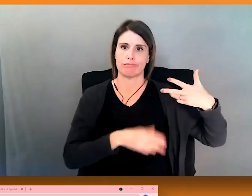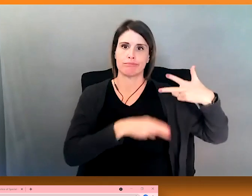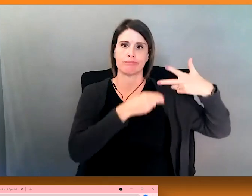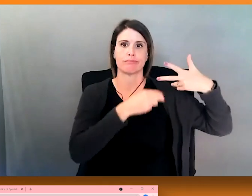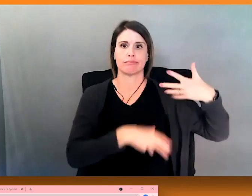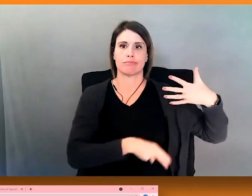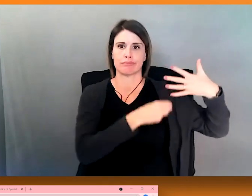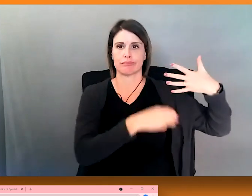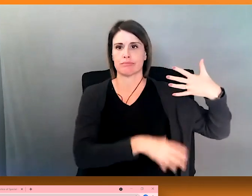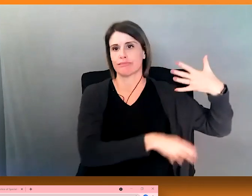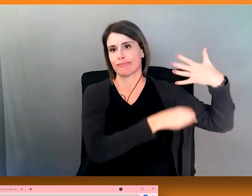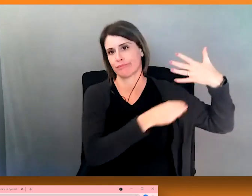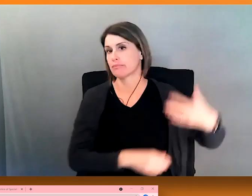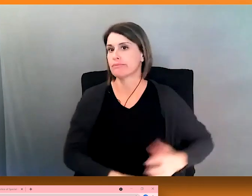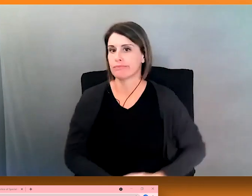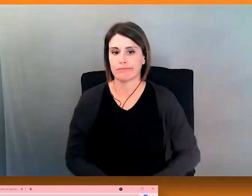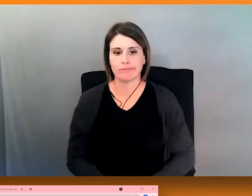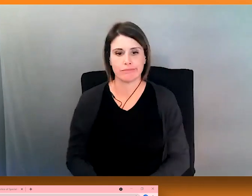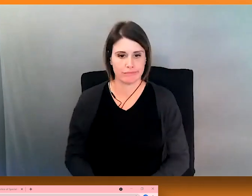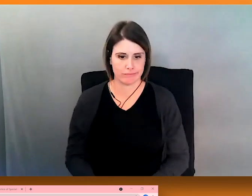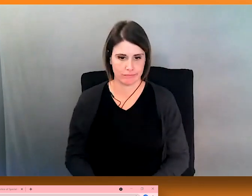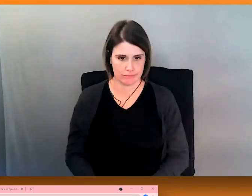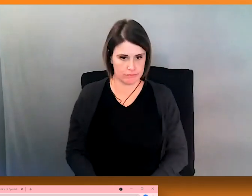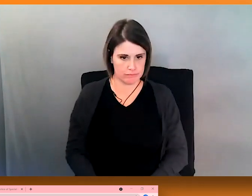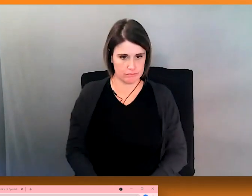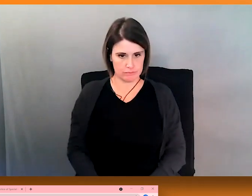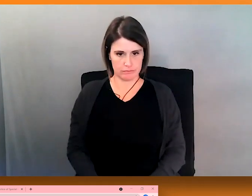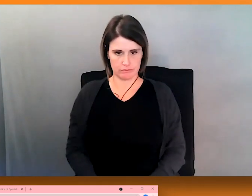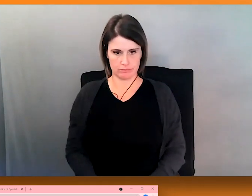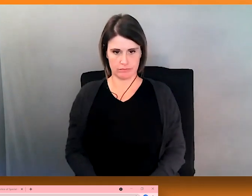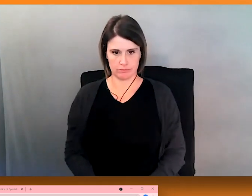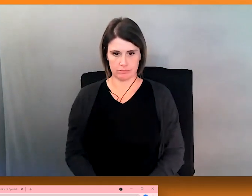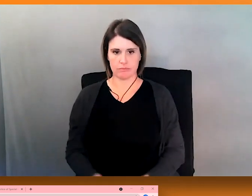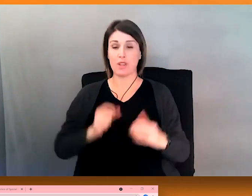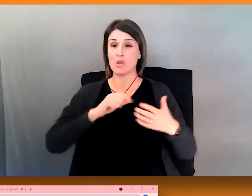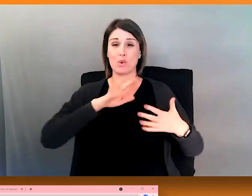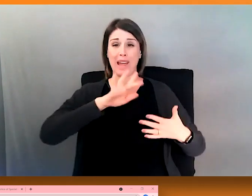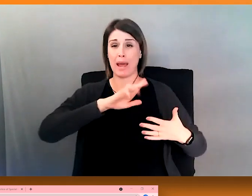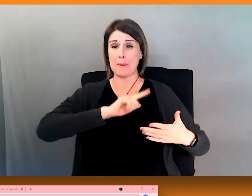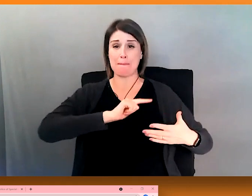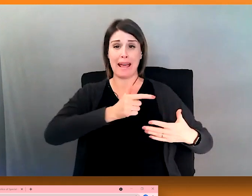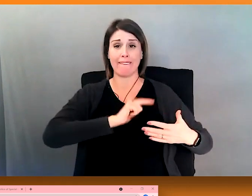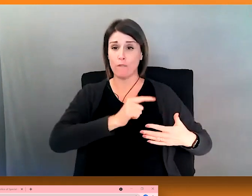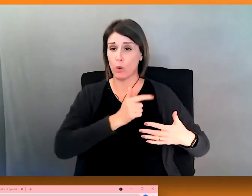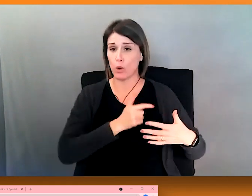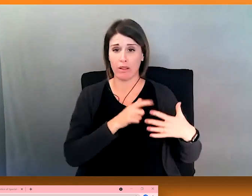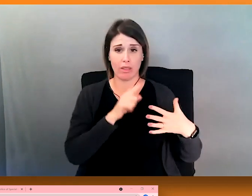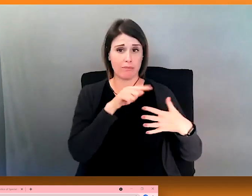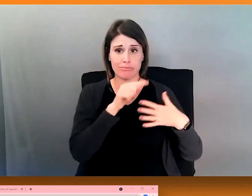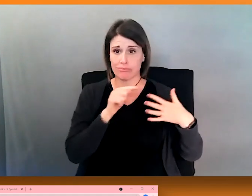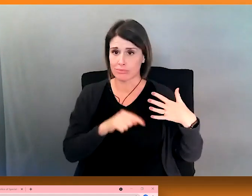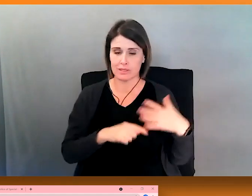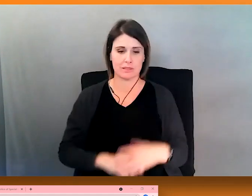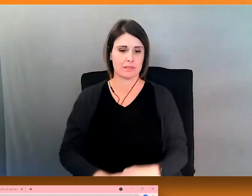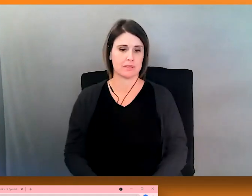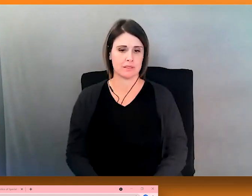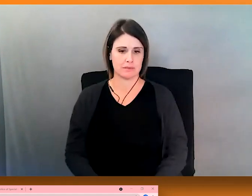on the left-hand side here. You got your favorite, and you can see the different color coding. You can click back and forth on them.